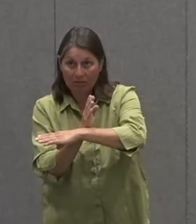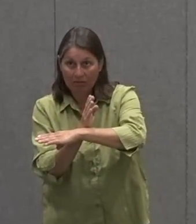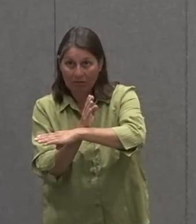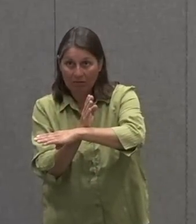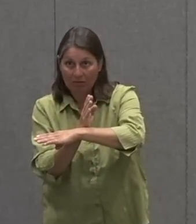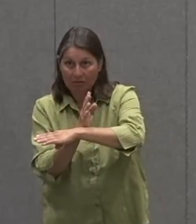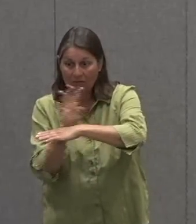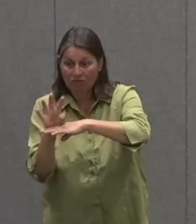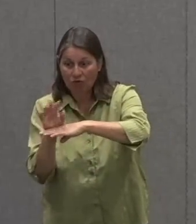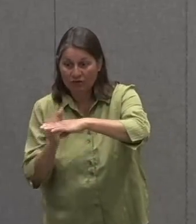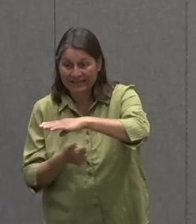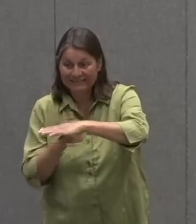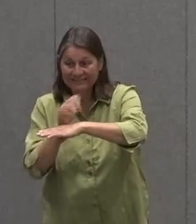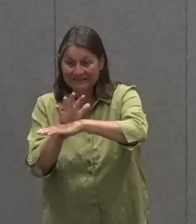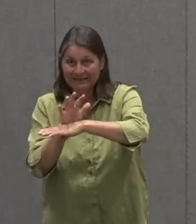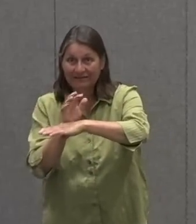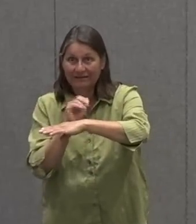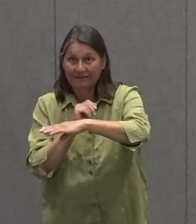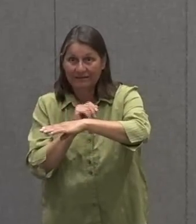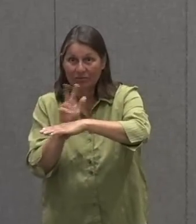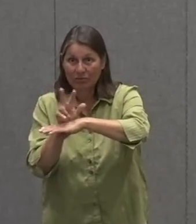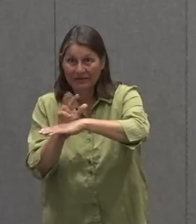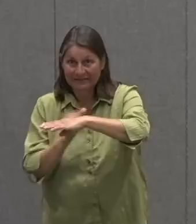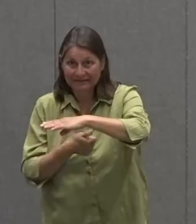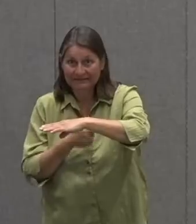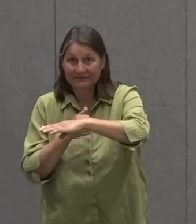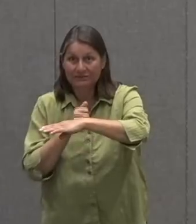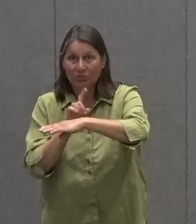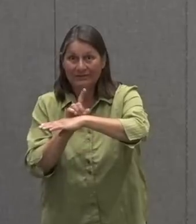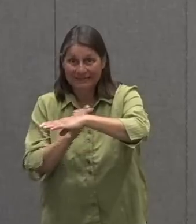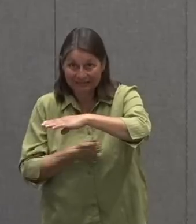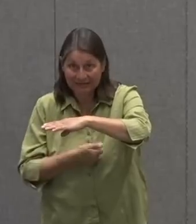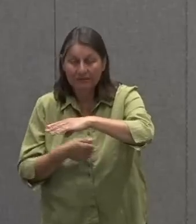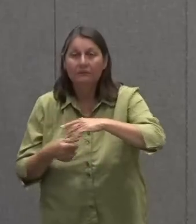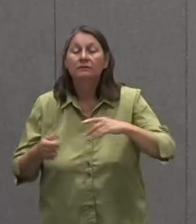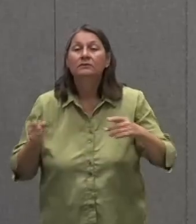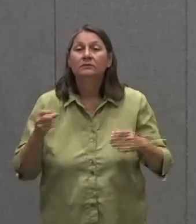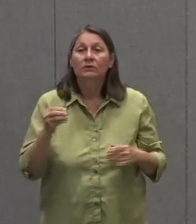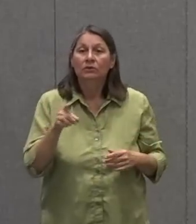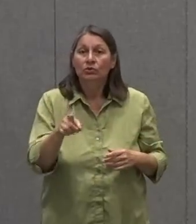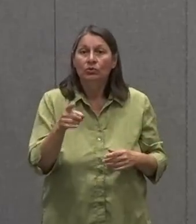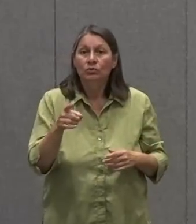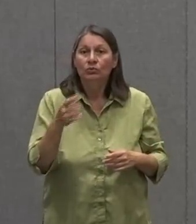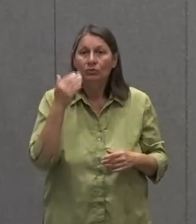So I know I have 47 and 1/10 already. Now I've gotta figure out: